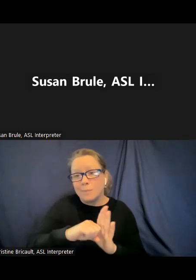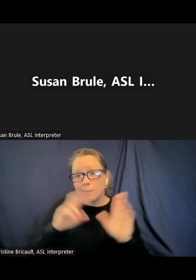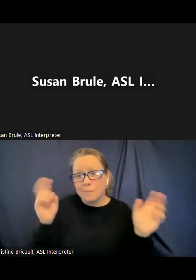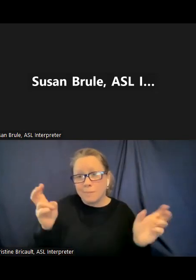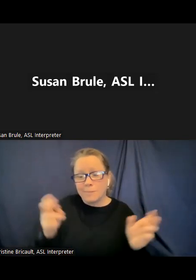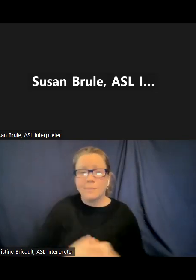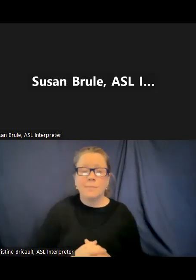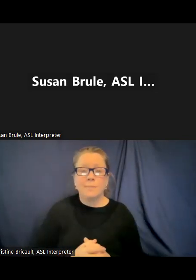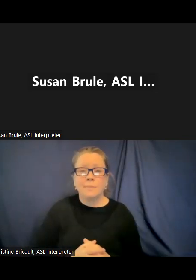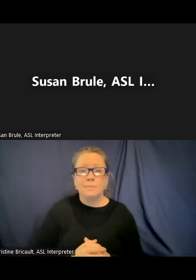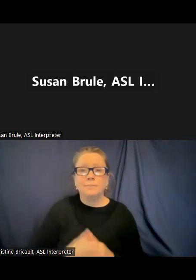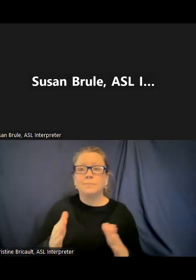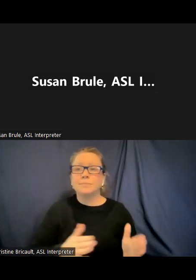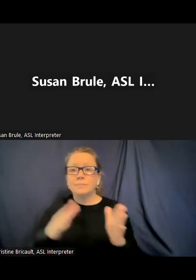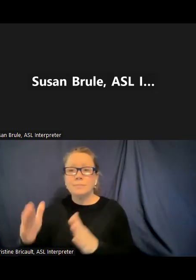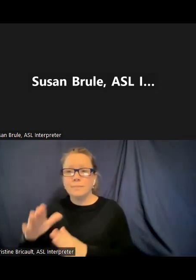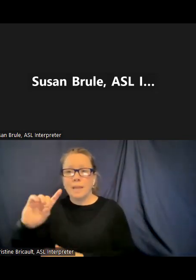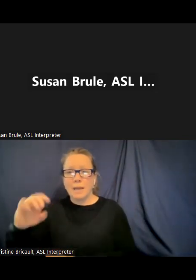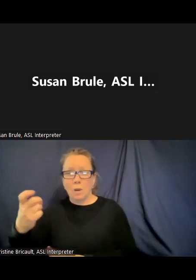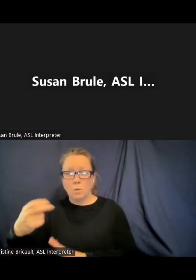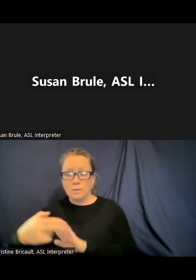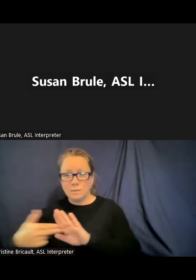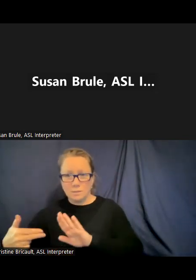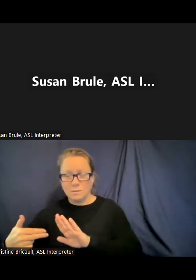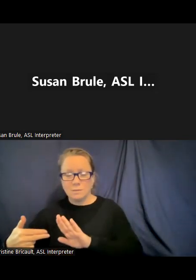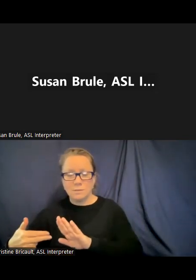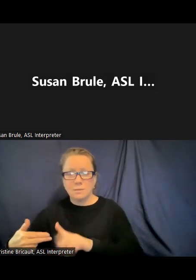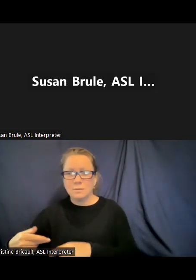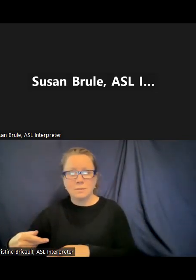The diagnosis itself isn't going to help you do your job.